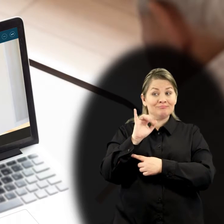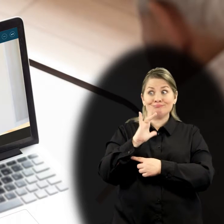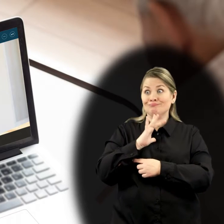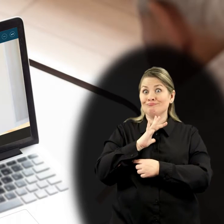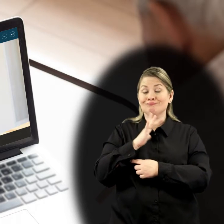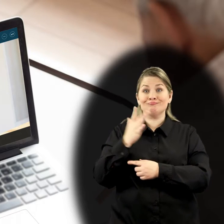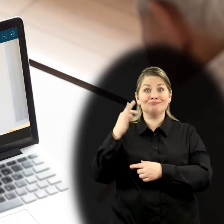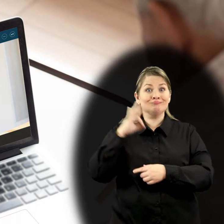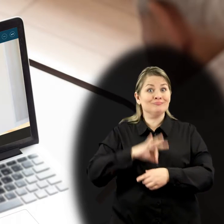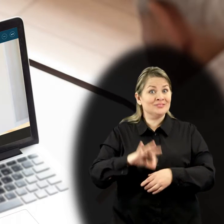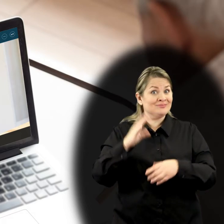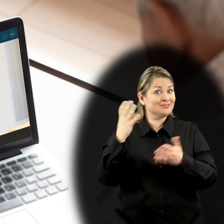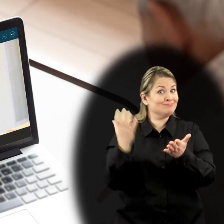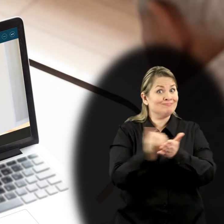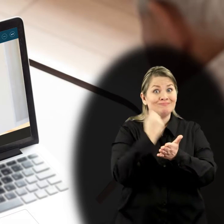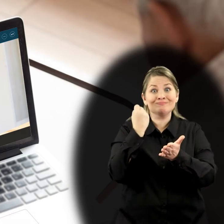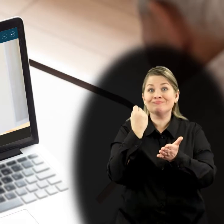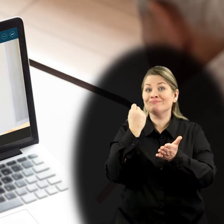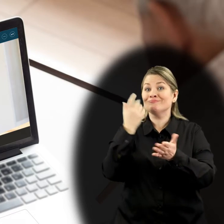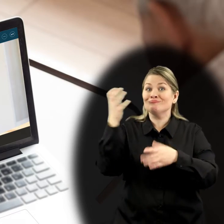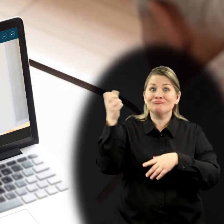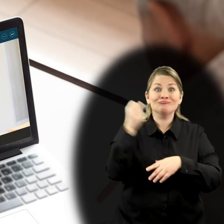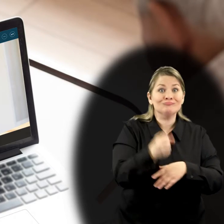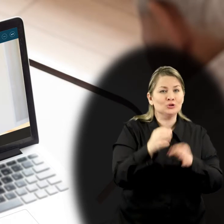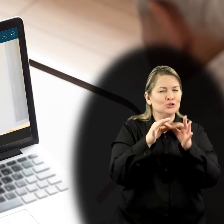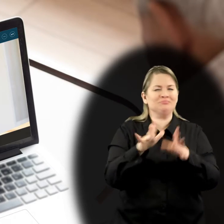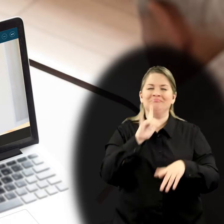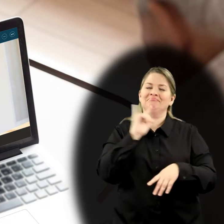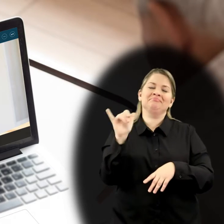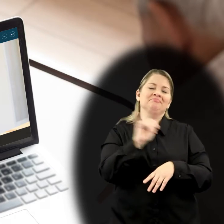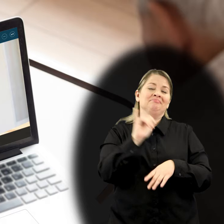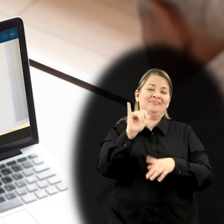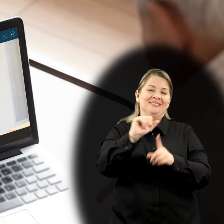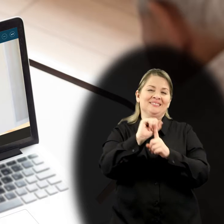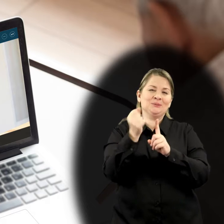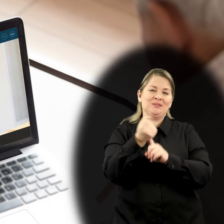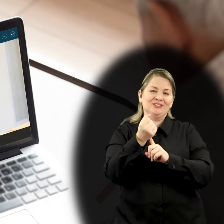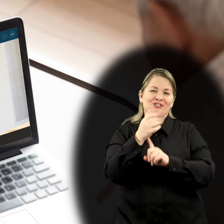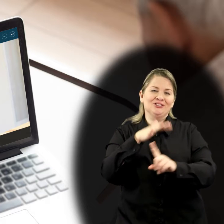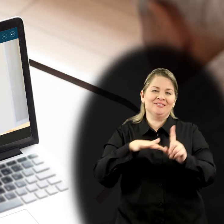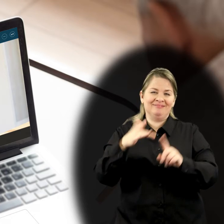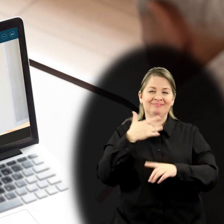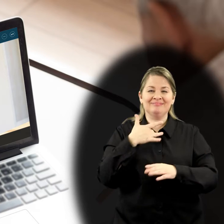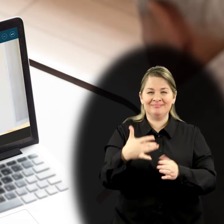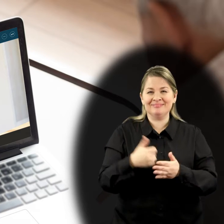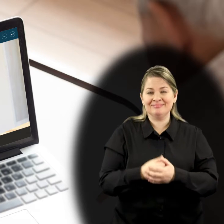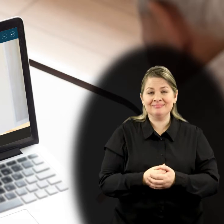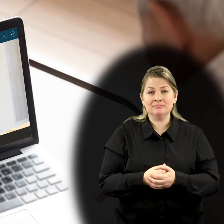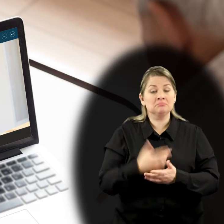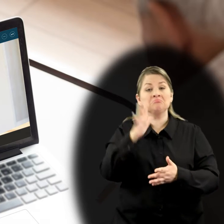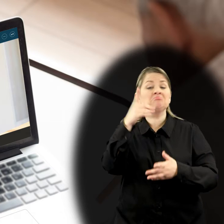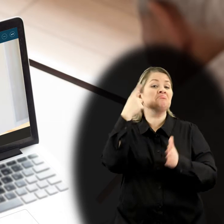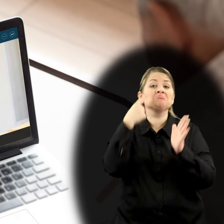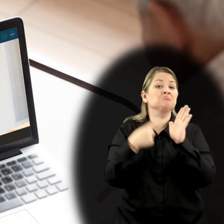VRI can be used in most situations where would you schedule a qualified on-site interpreter.